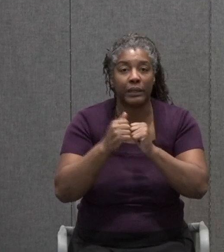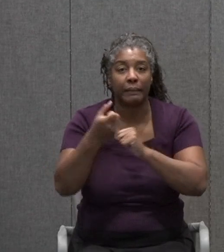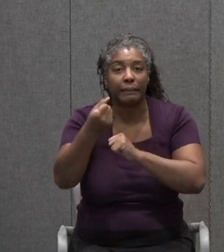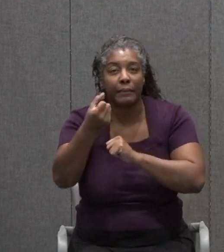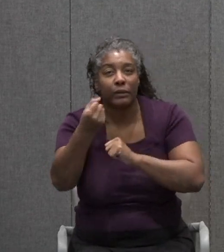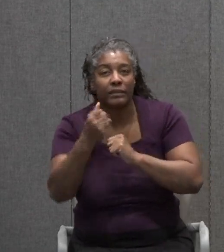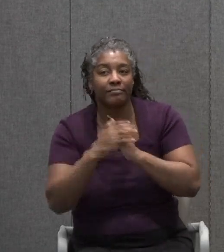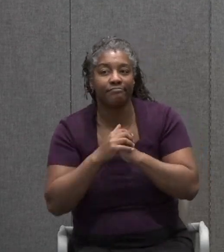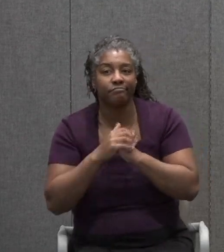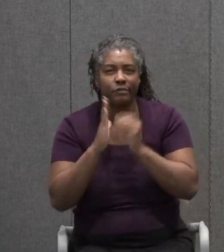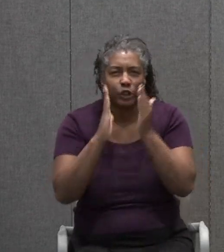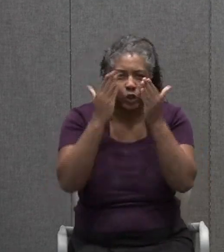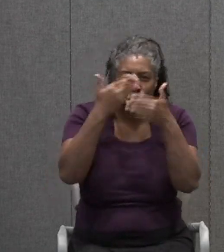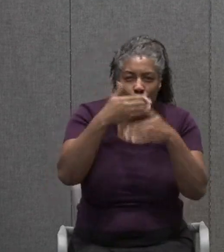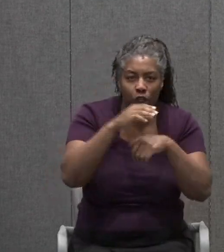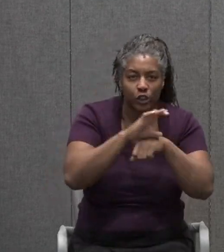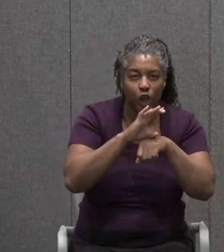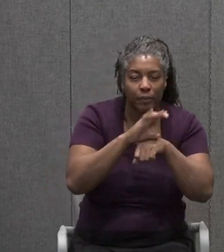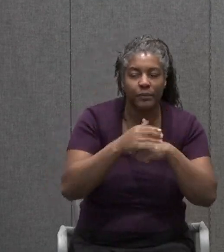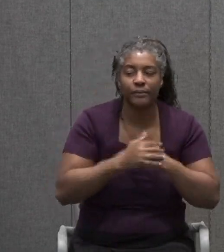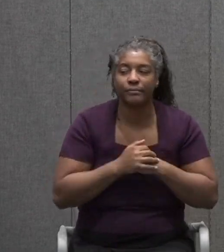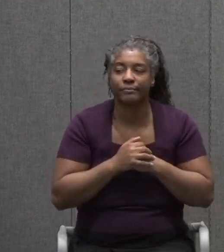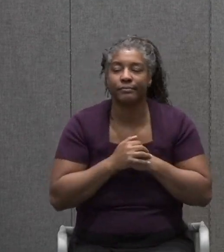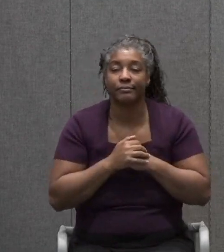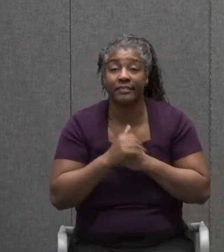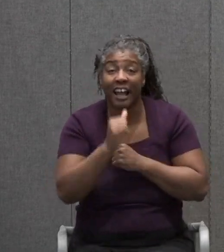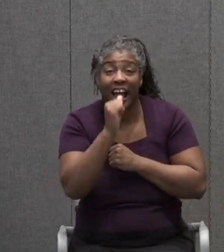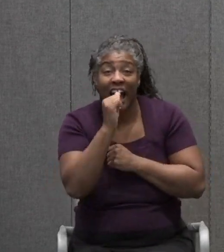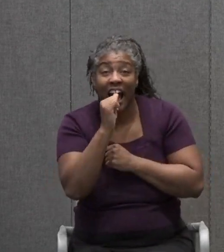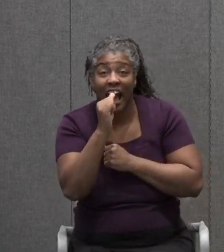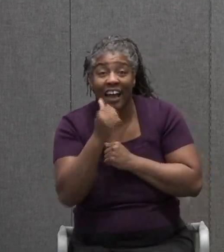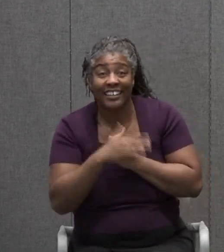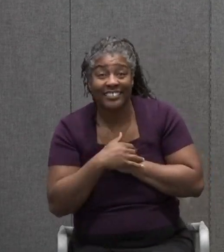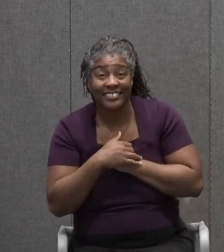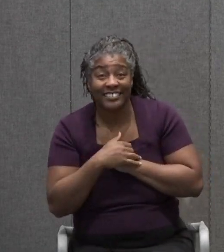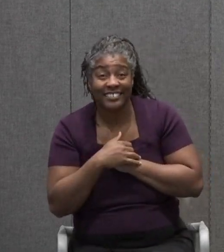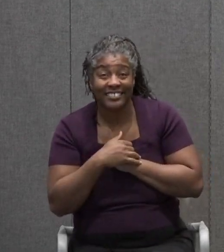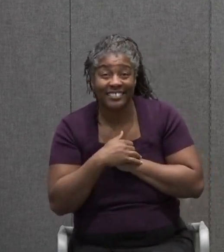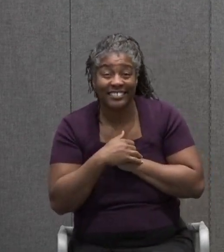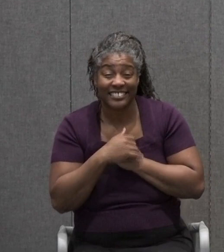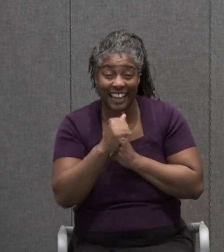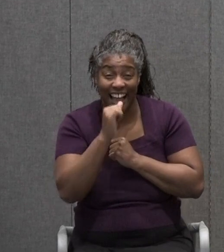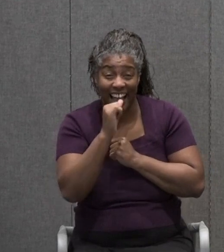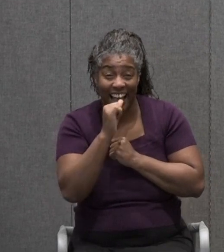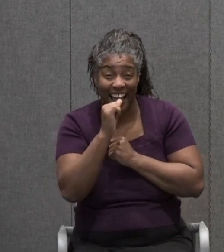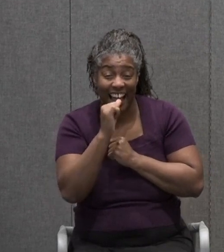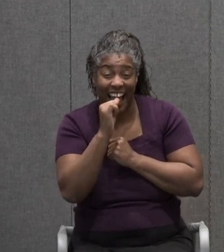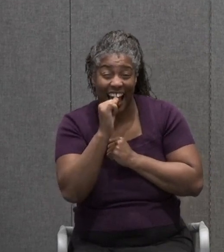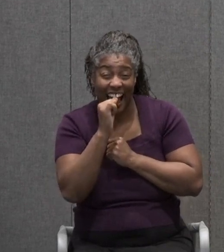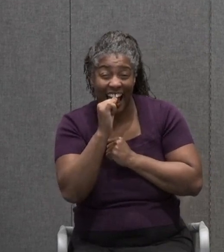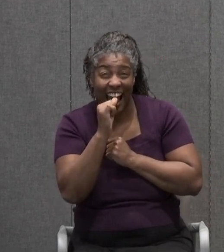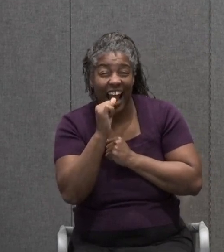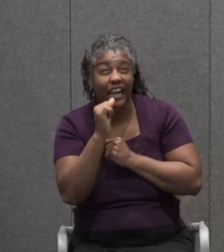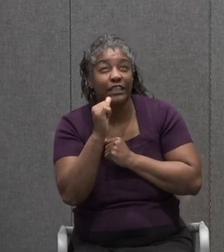Maybe reading a nut, what does that taste like? Nutty like me. So this is called mindful eating.